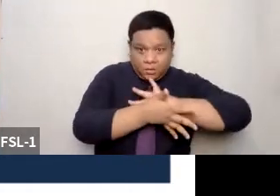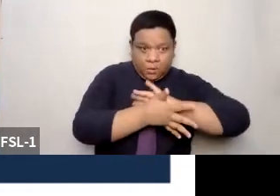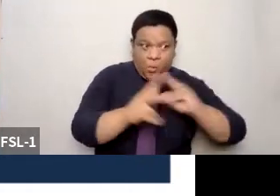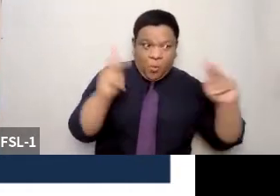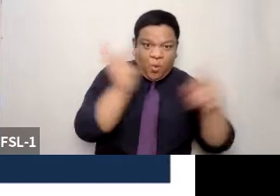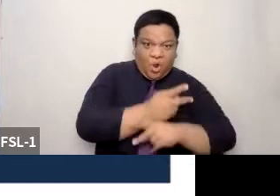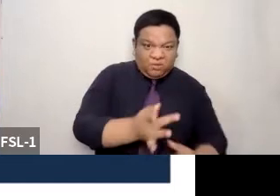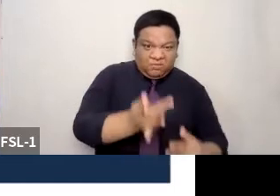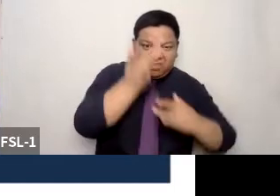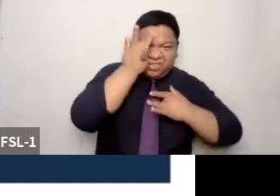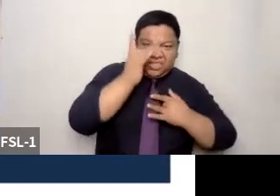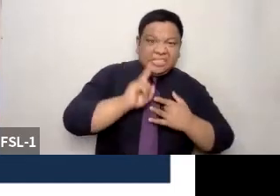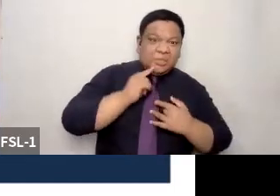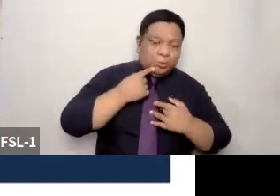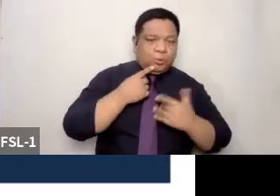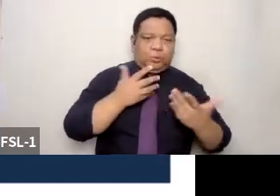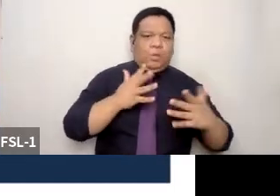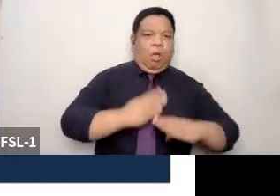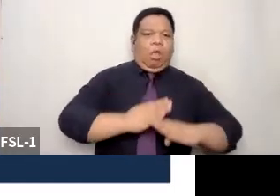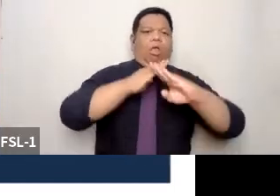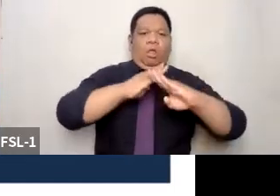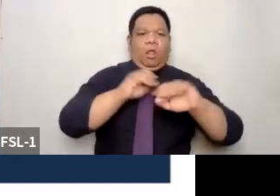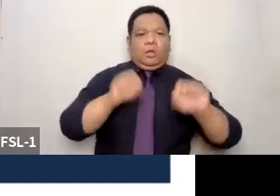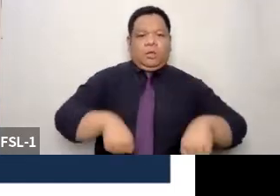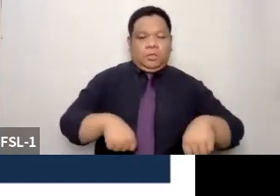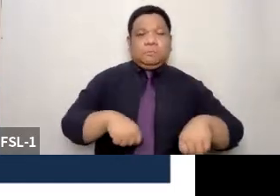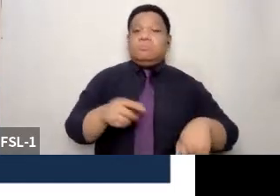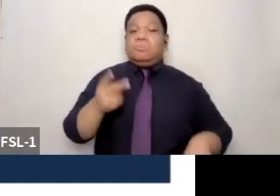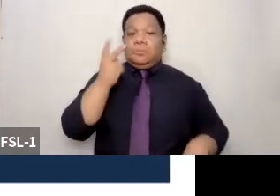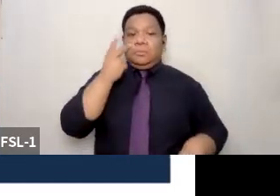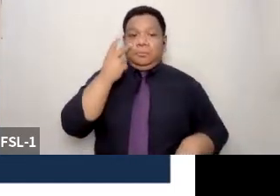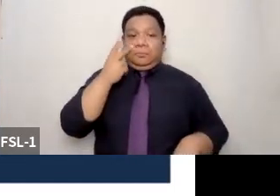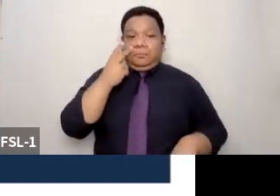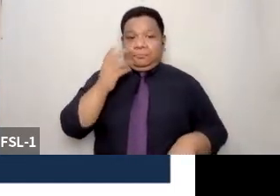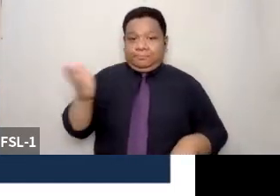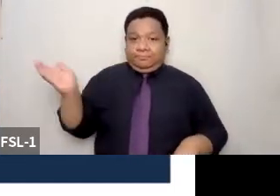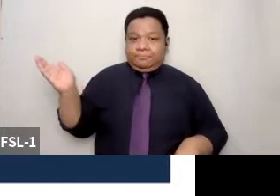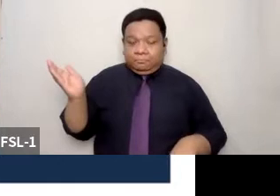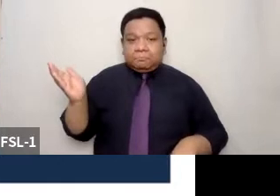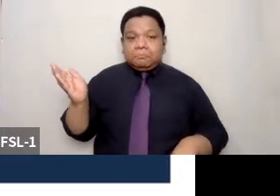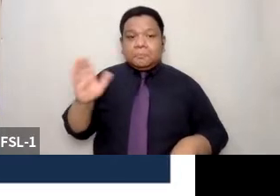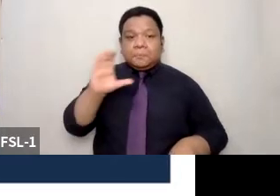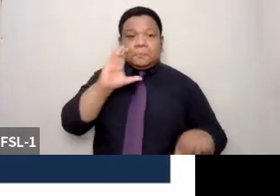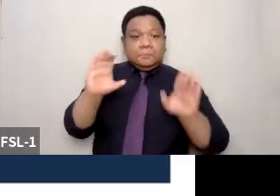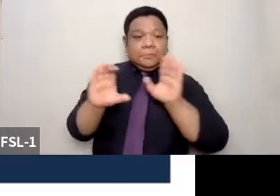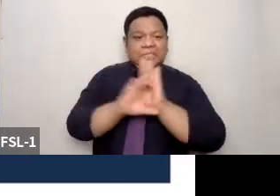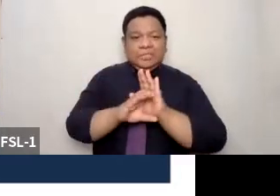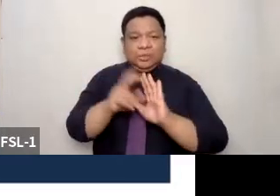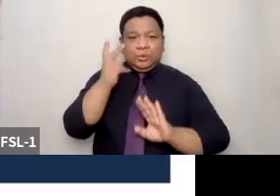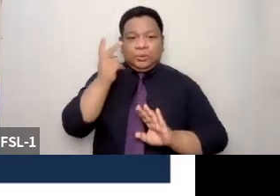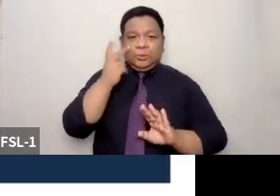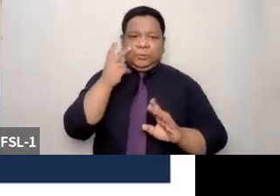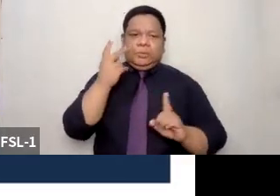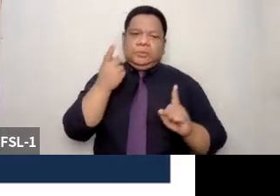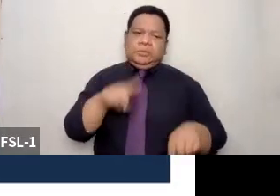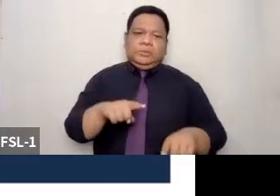If you can see the photo on the left hand side of your screen, that is a photo of a sad COVID patient.